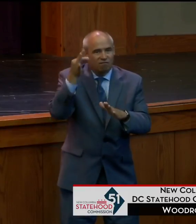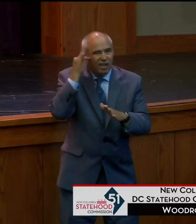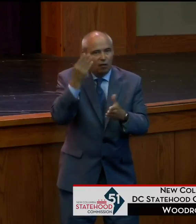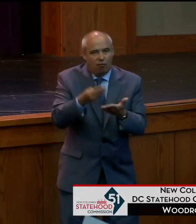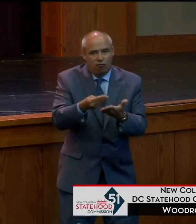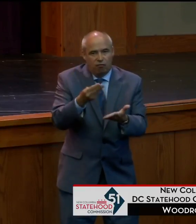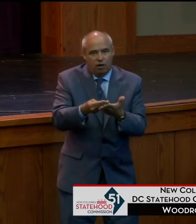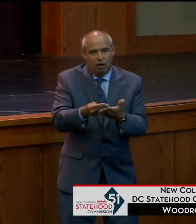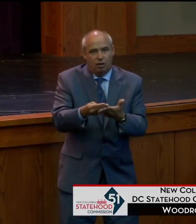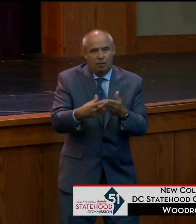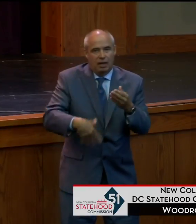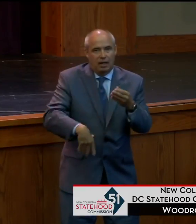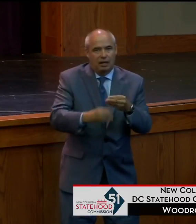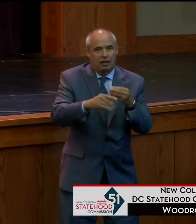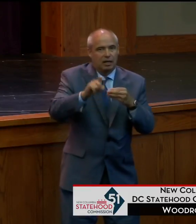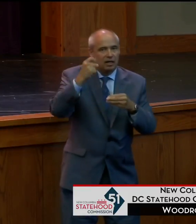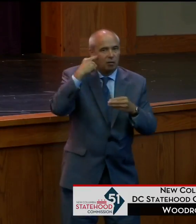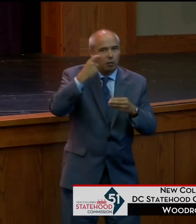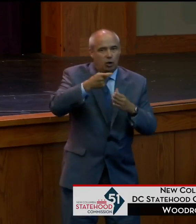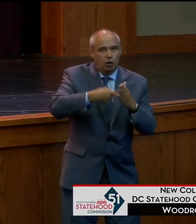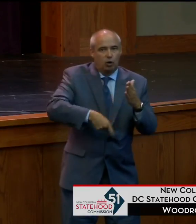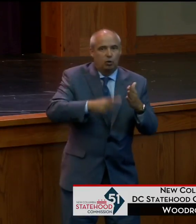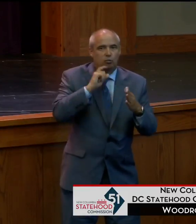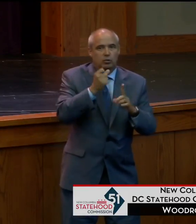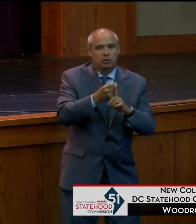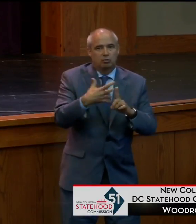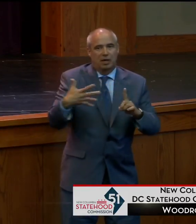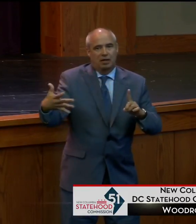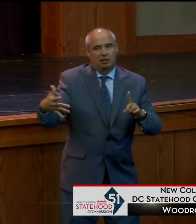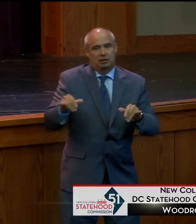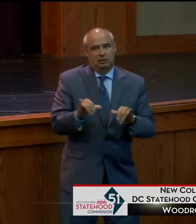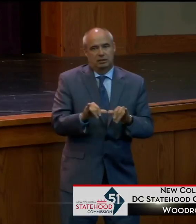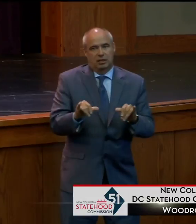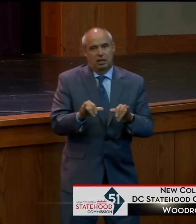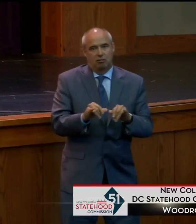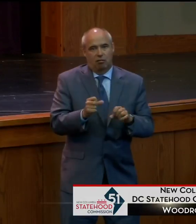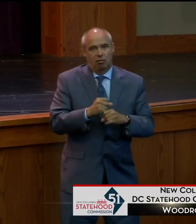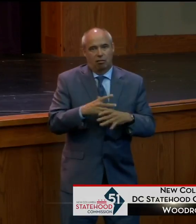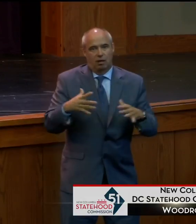ADDITIONAL GOVERNMENT COSTS FOR AN EXPANDED SIZE OF GOVERNMENT